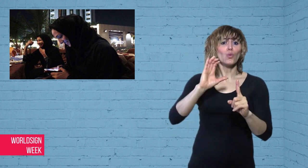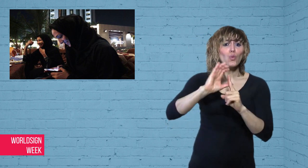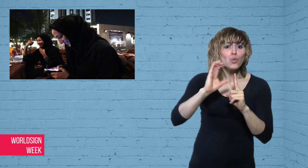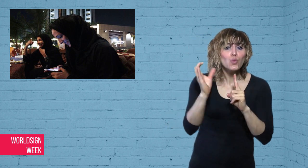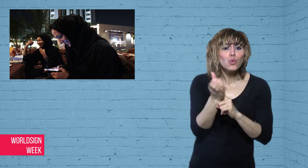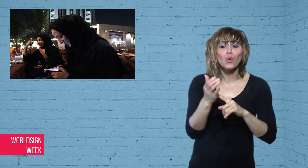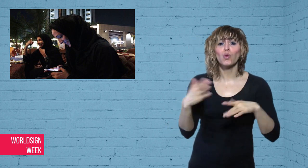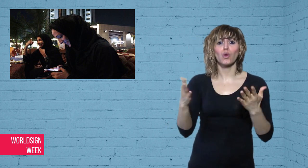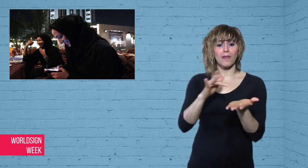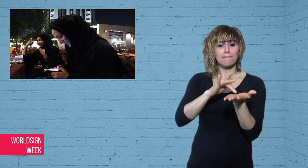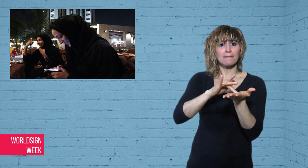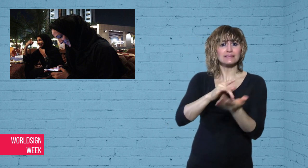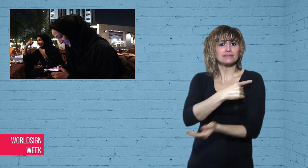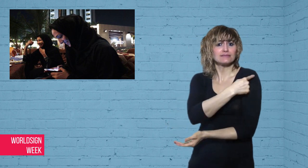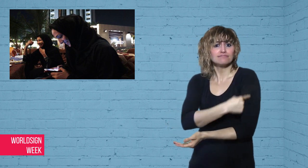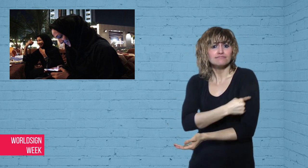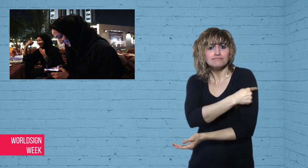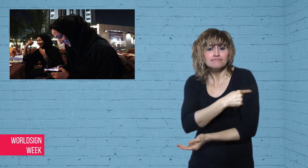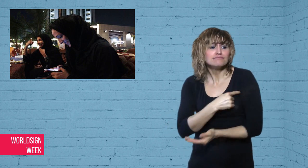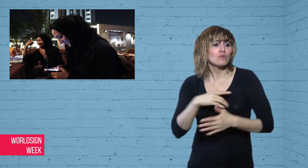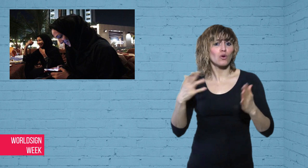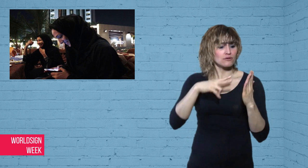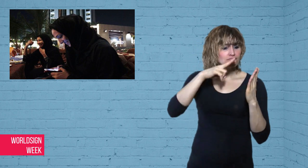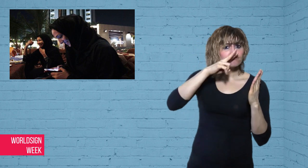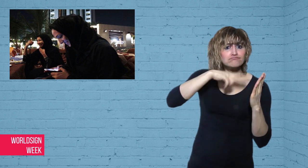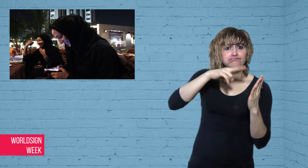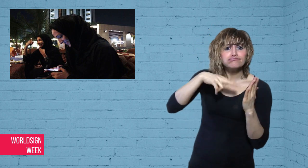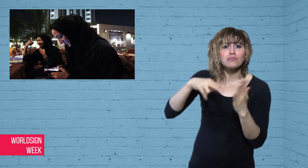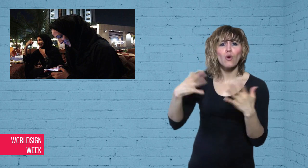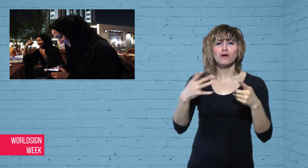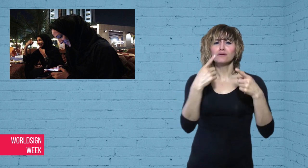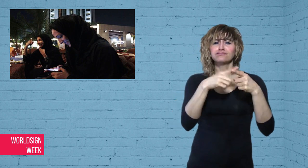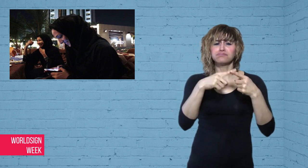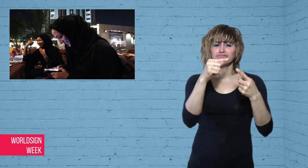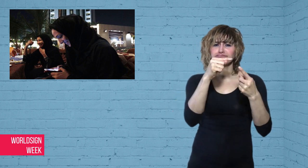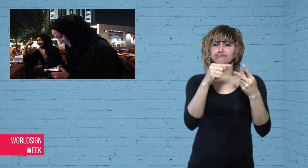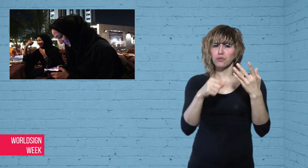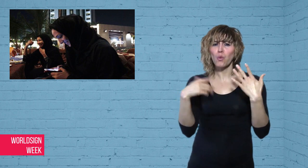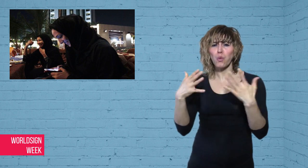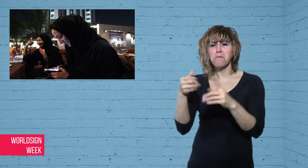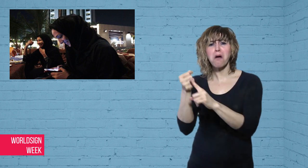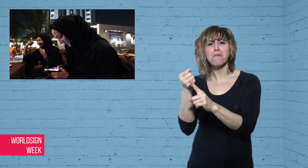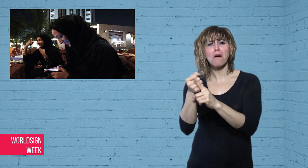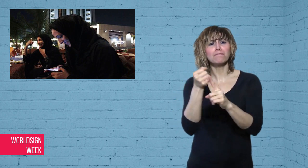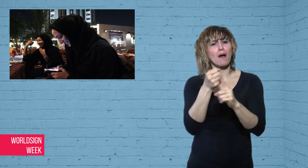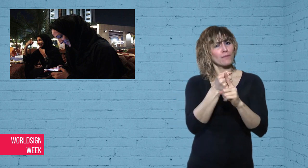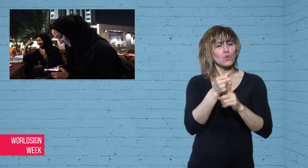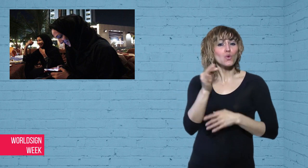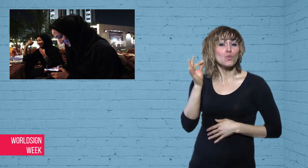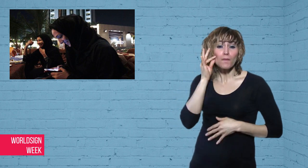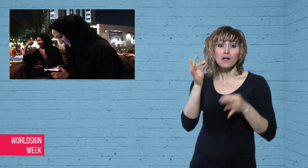culture, medicine, literature